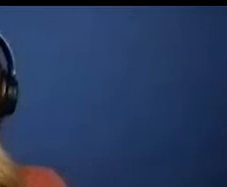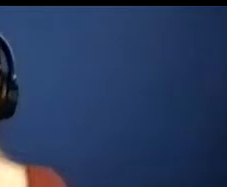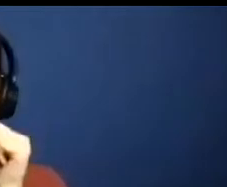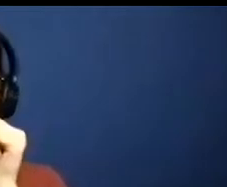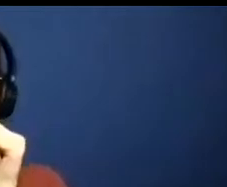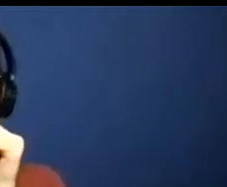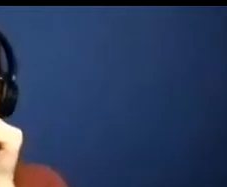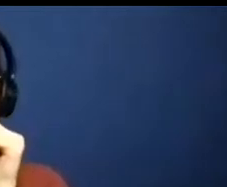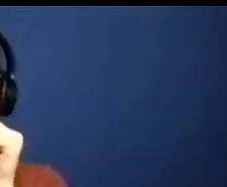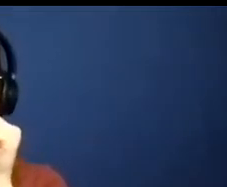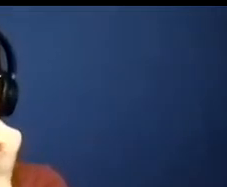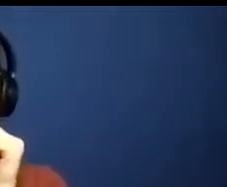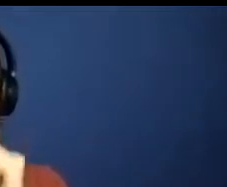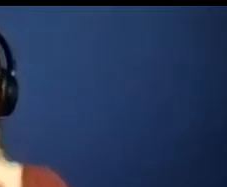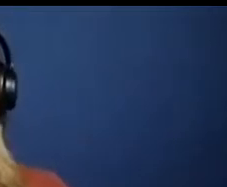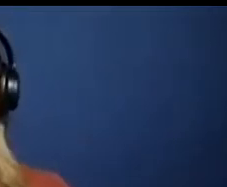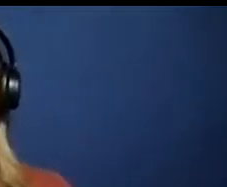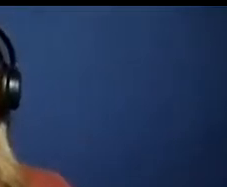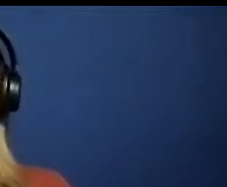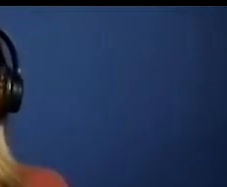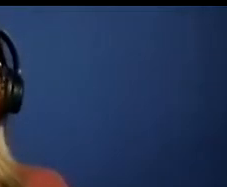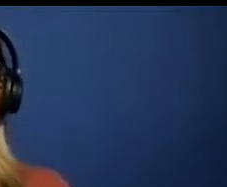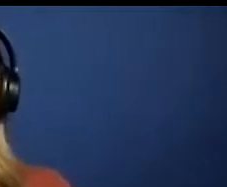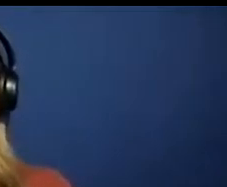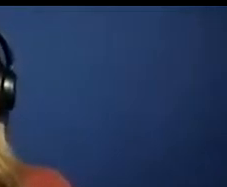If you would like to utilize the captioning for tonight's presentation,